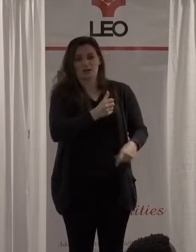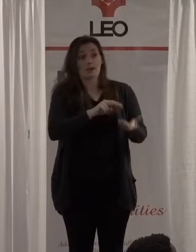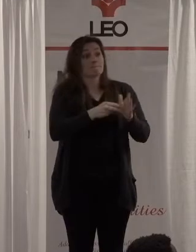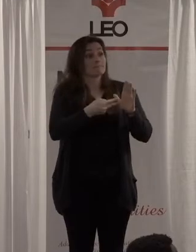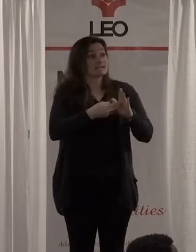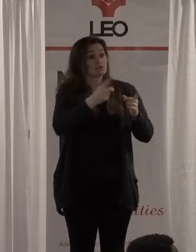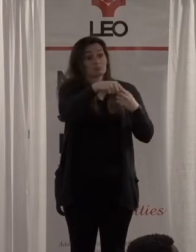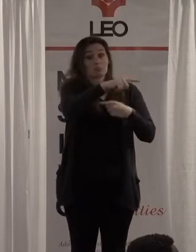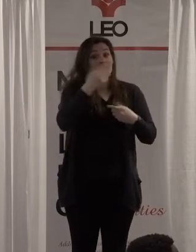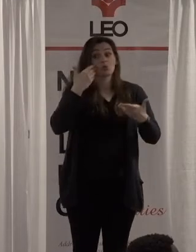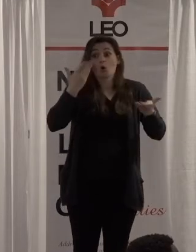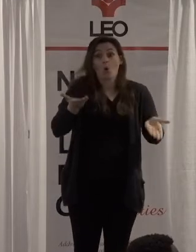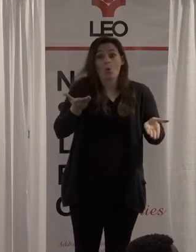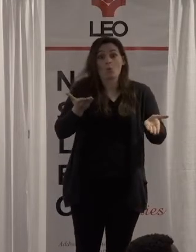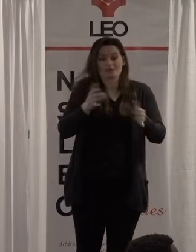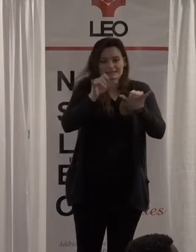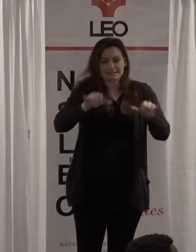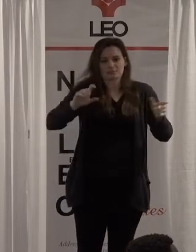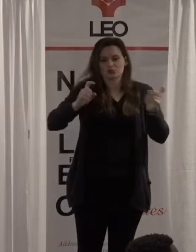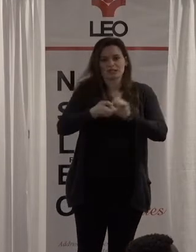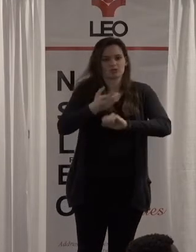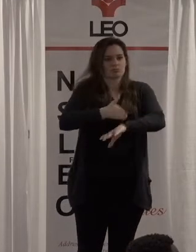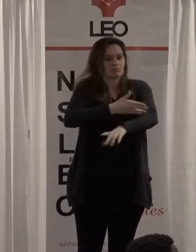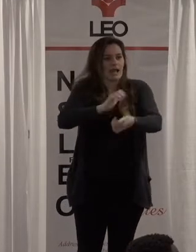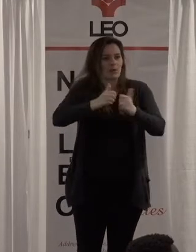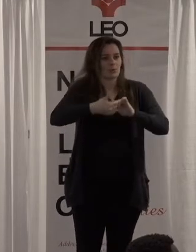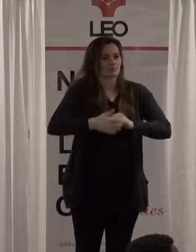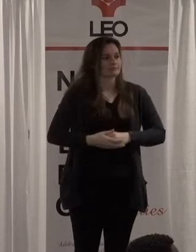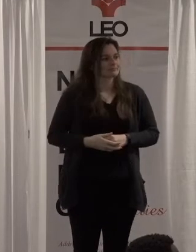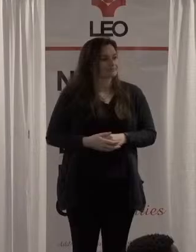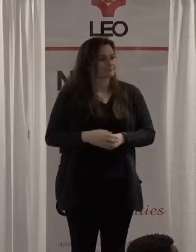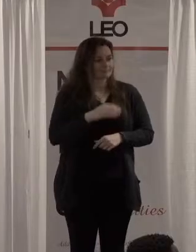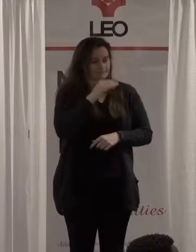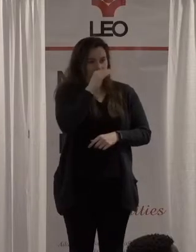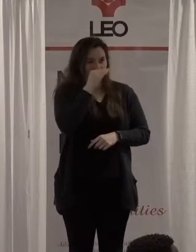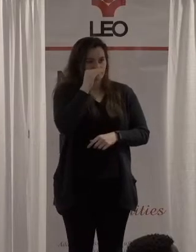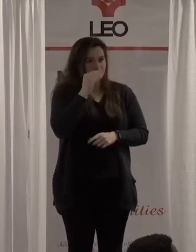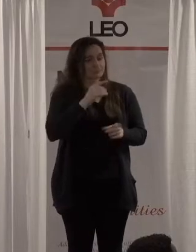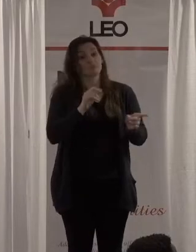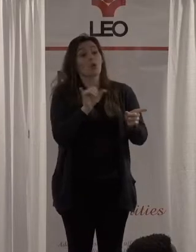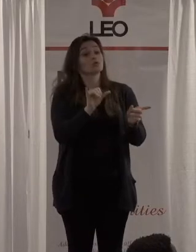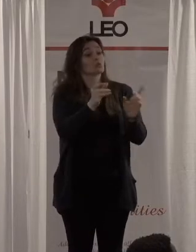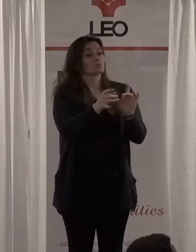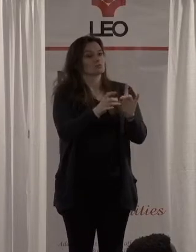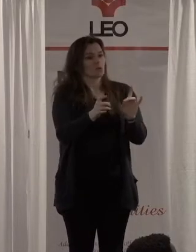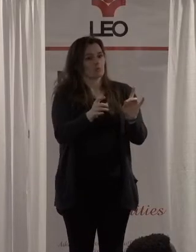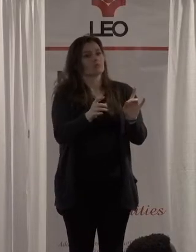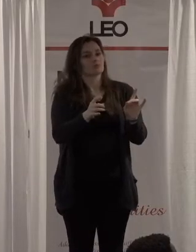AND JOE ALSO MENTIONED A NUMBER OF MY FORMER COLLEAGUES AND I SAY MY FORMER COLLEAGUES